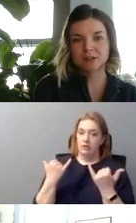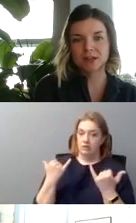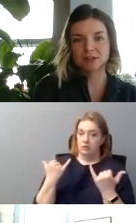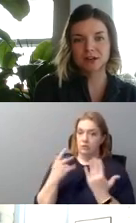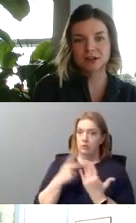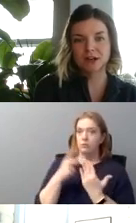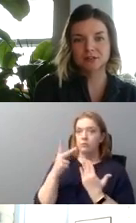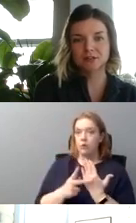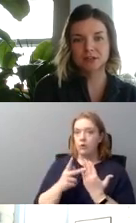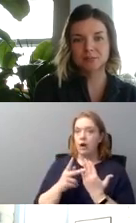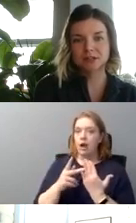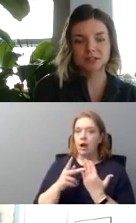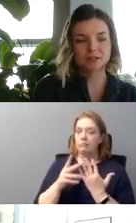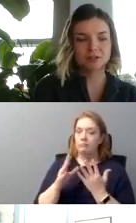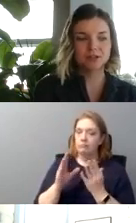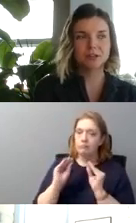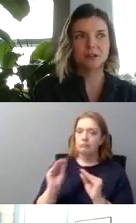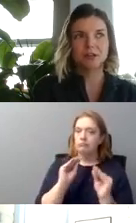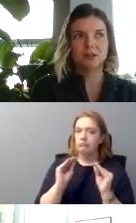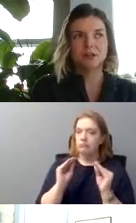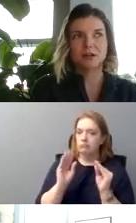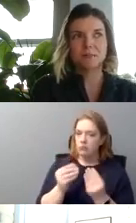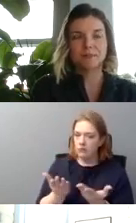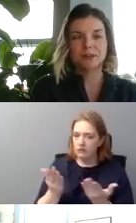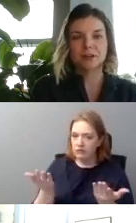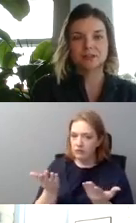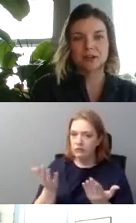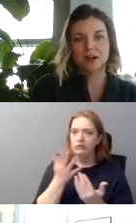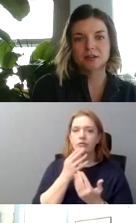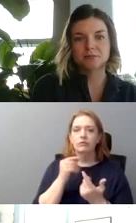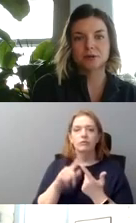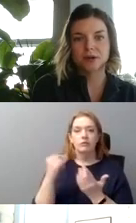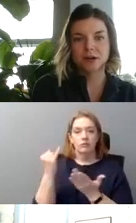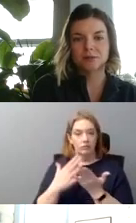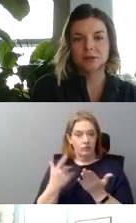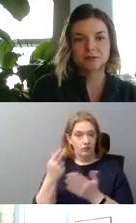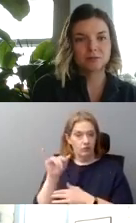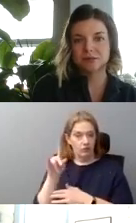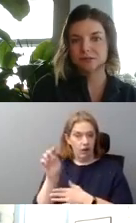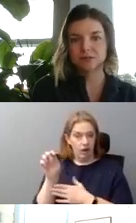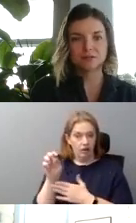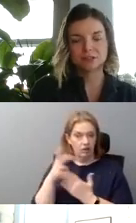the David Ireland House and particularly the Artist Guide Program, and maybe just give us